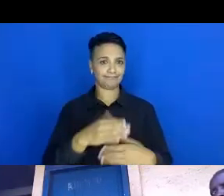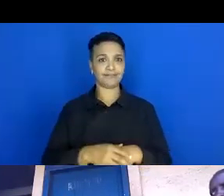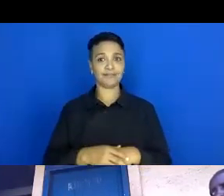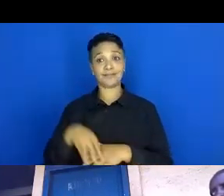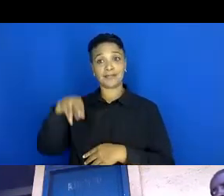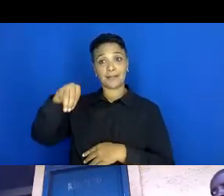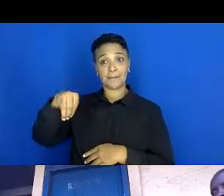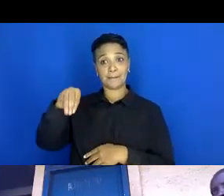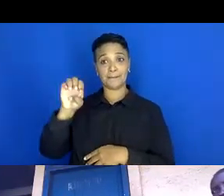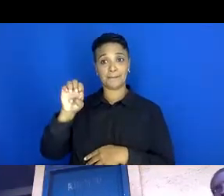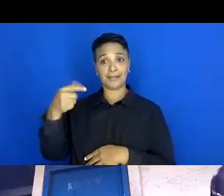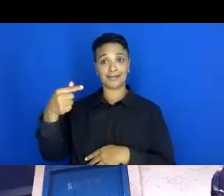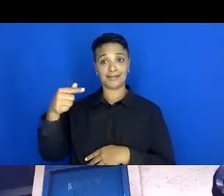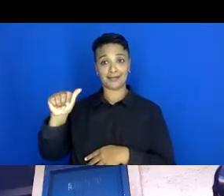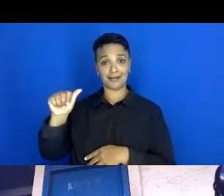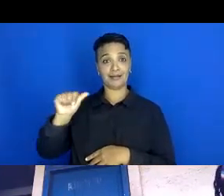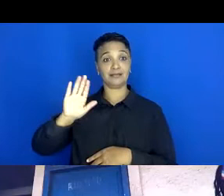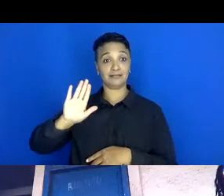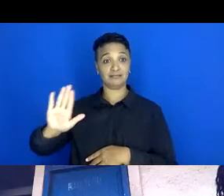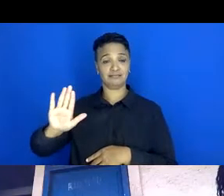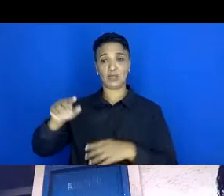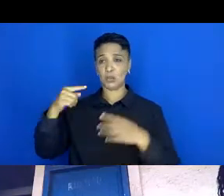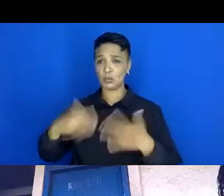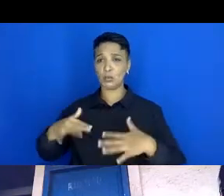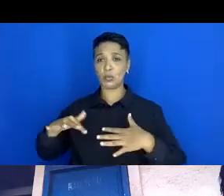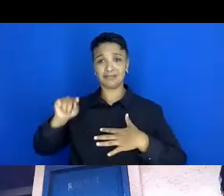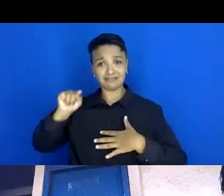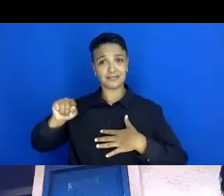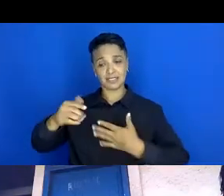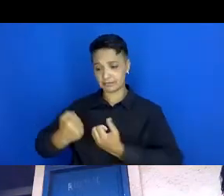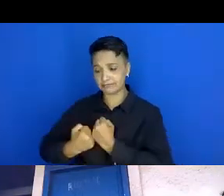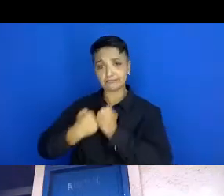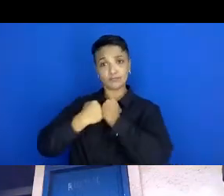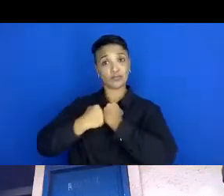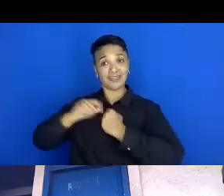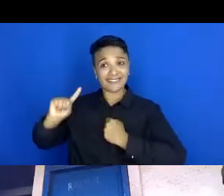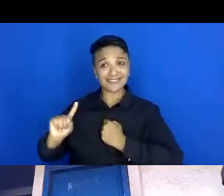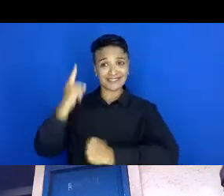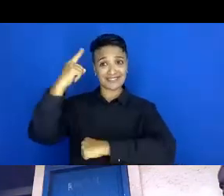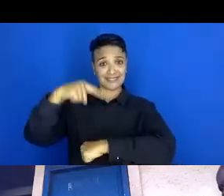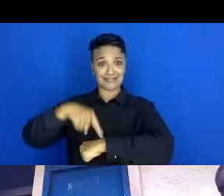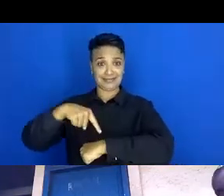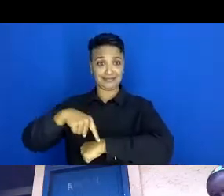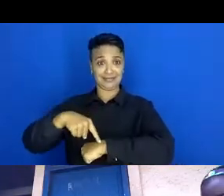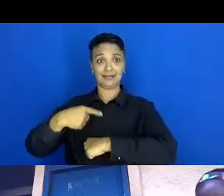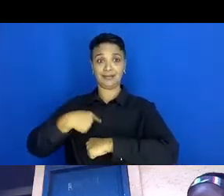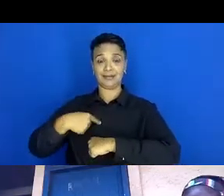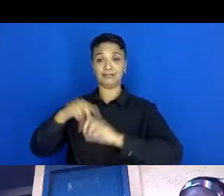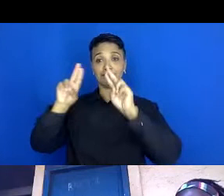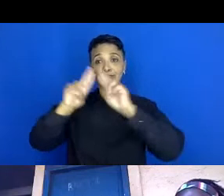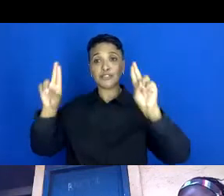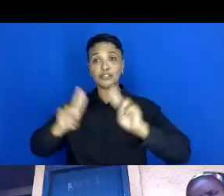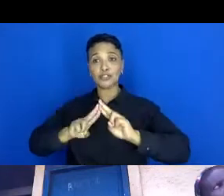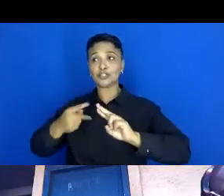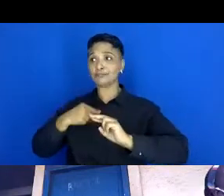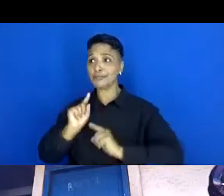young people with and without disabilities have difficulties in accessing education and employment